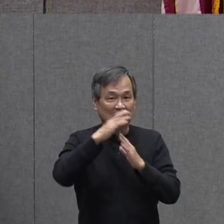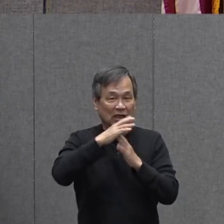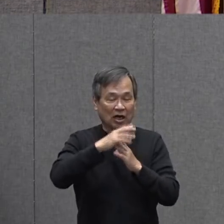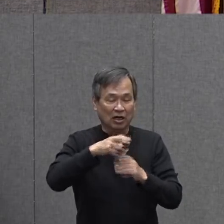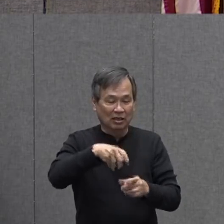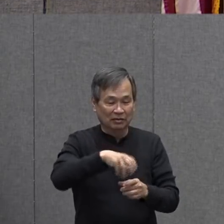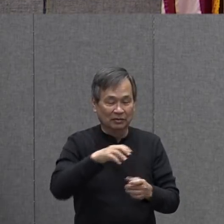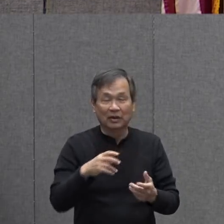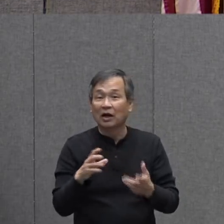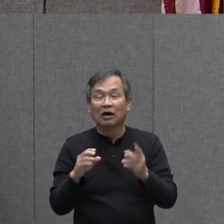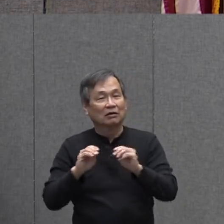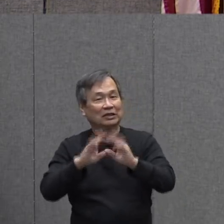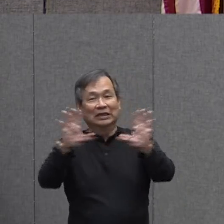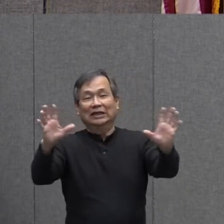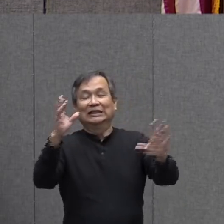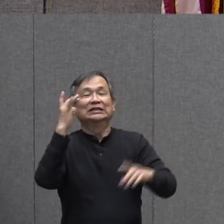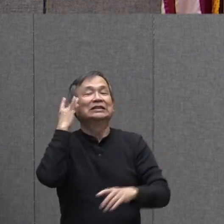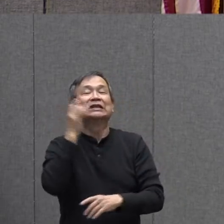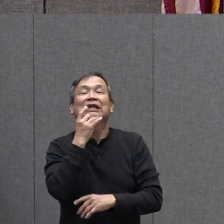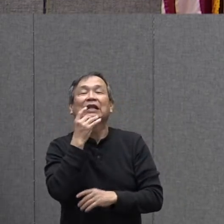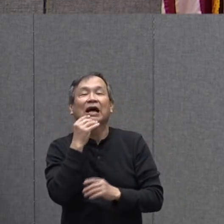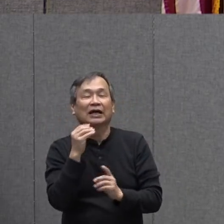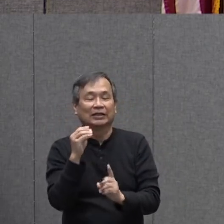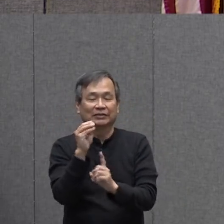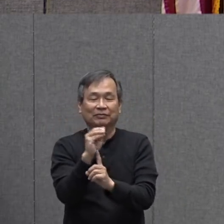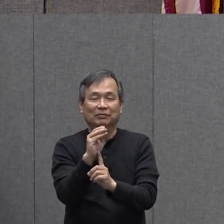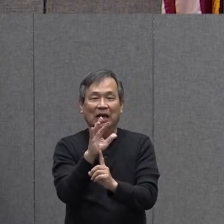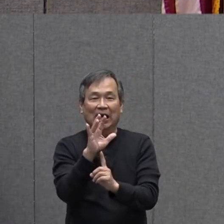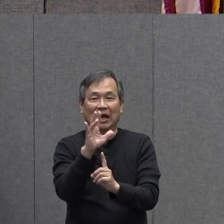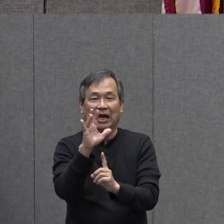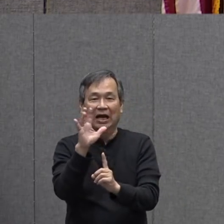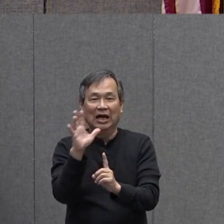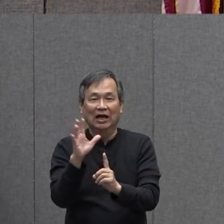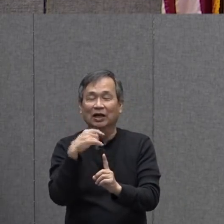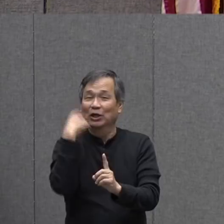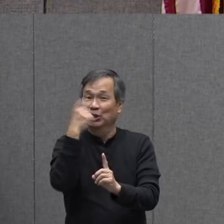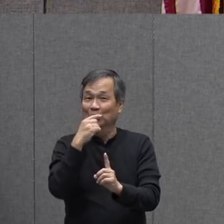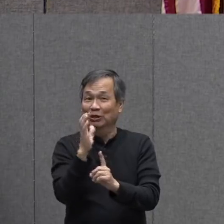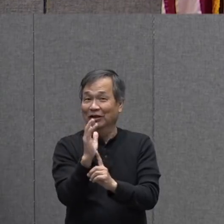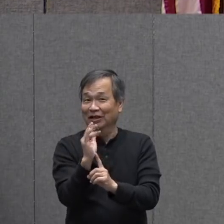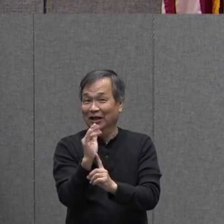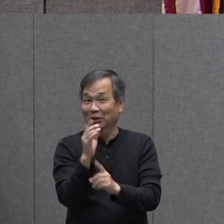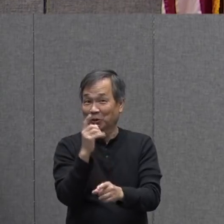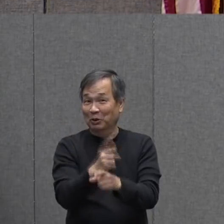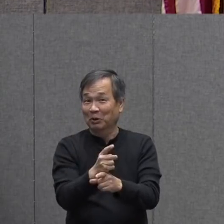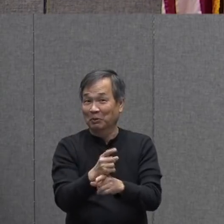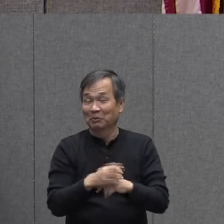and you can get a closer look at the light. It looks like a tiny candle from where I'm at.